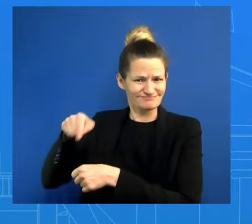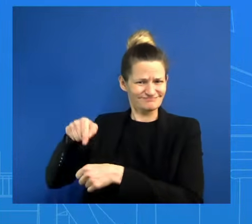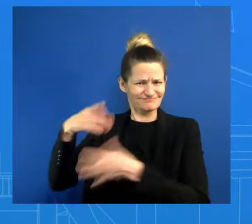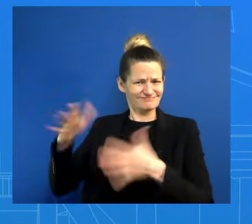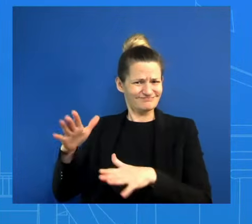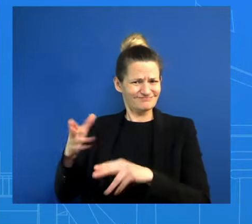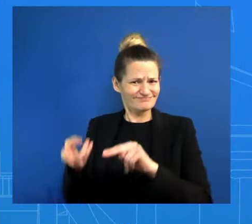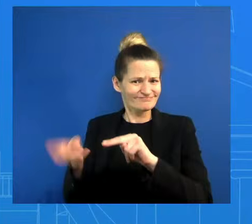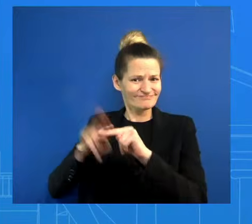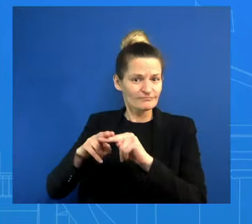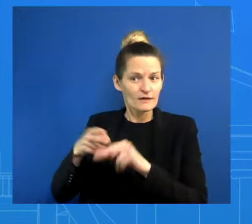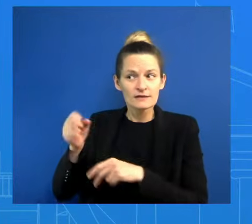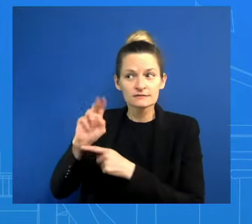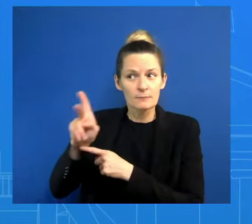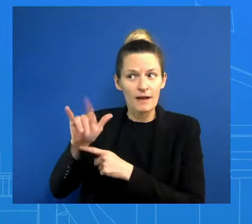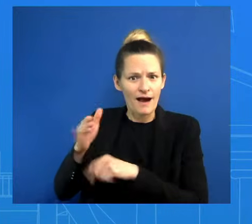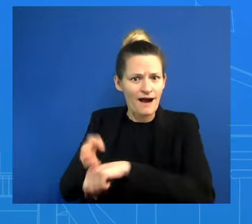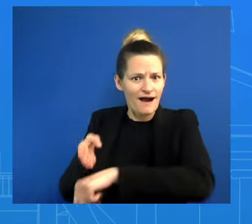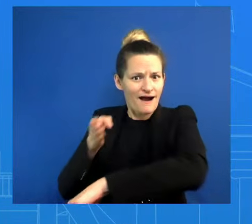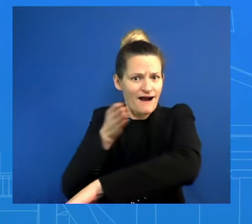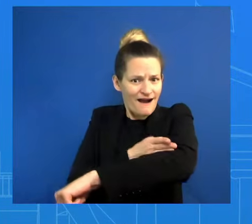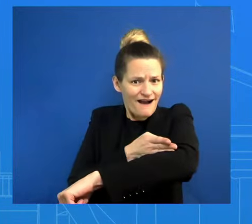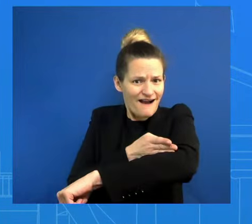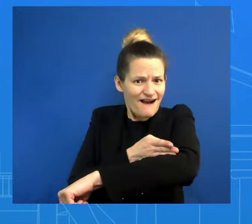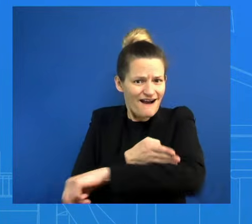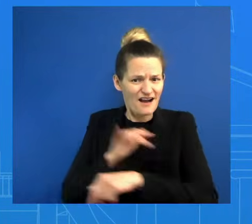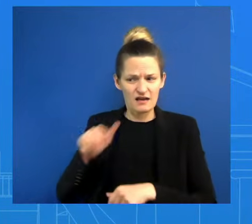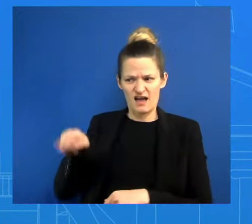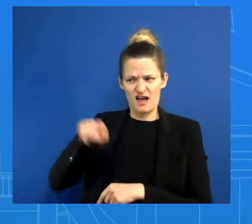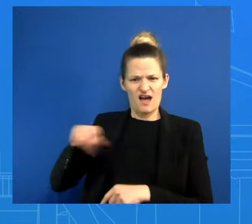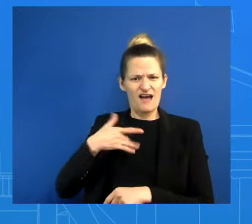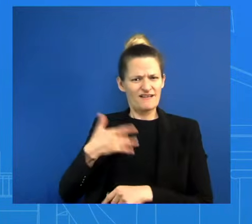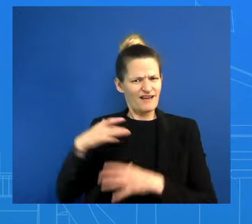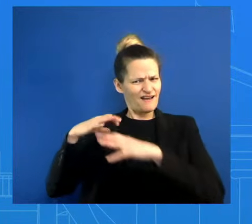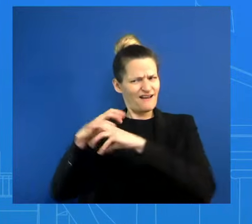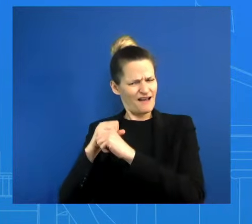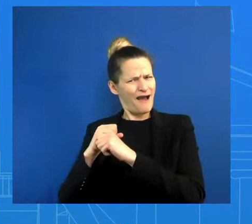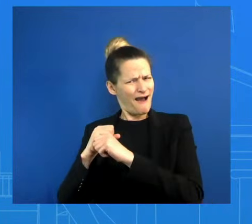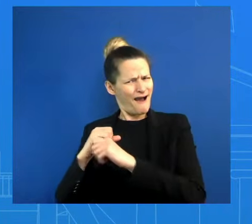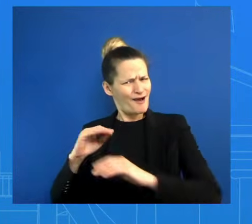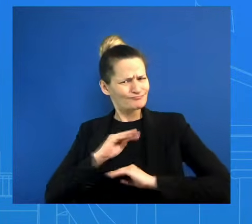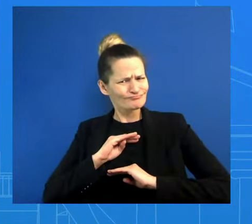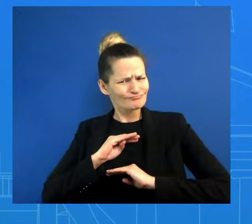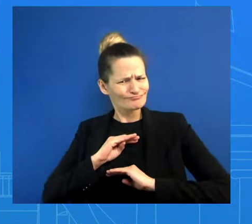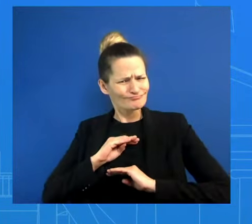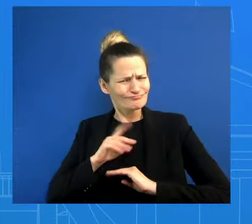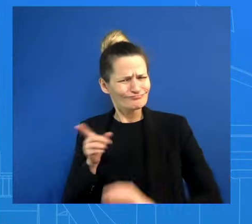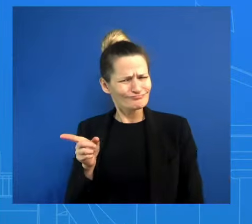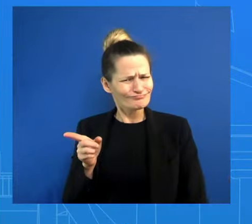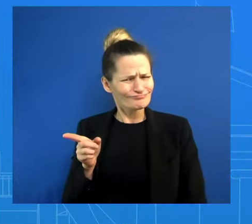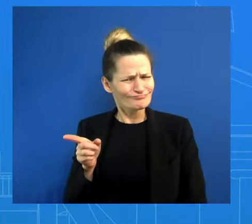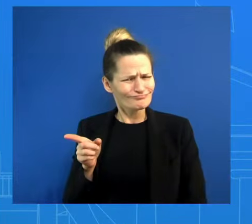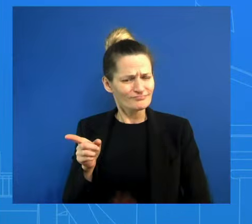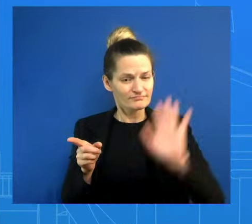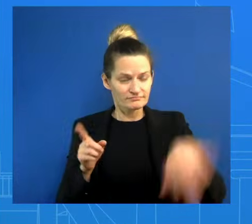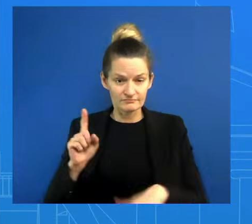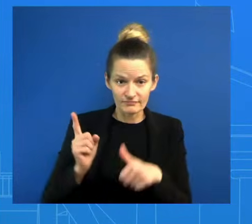For the first time in almost two years, the national average gas price is lower than its level was one year ago.